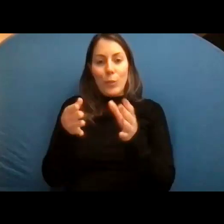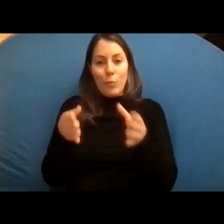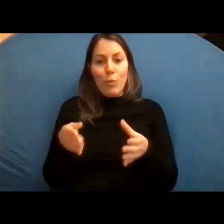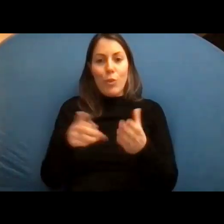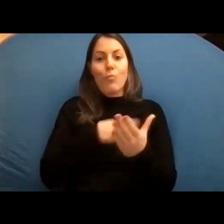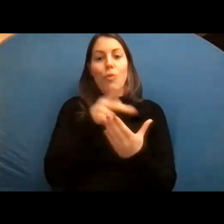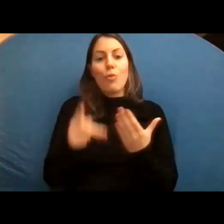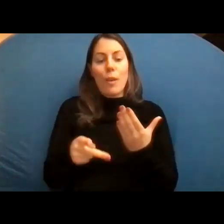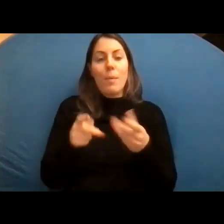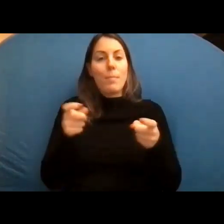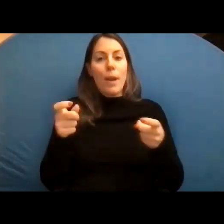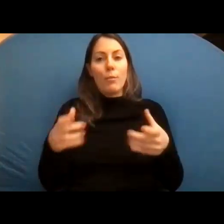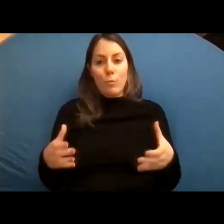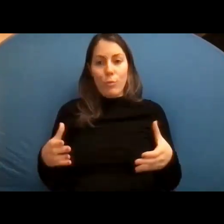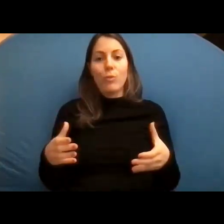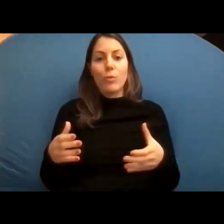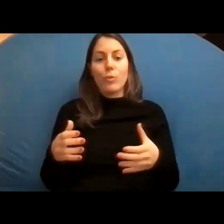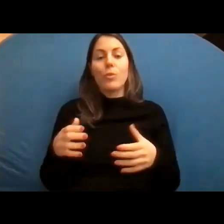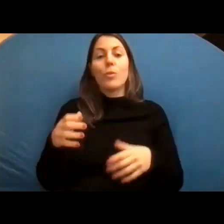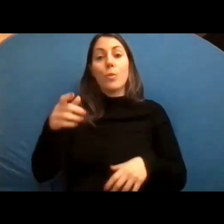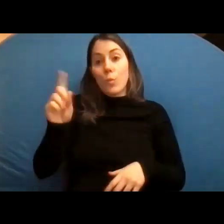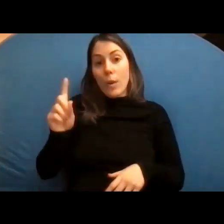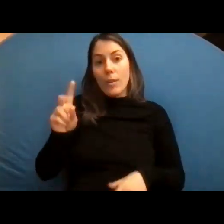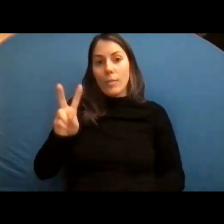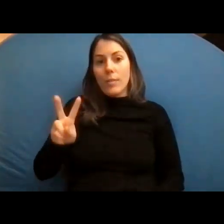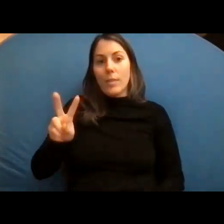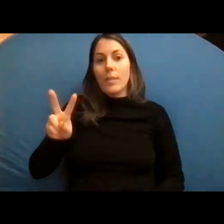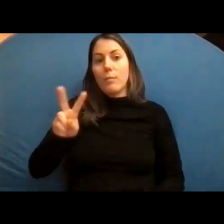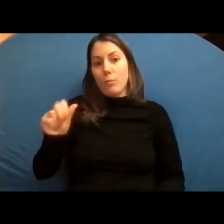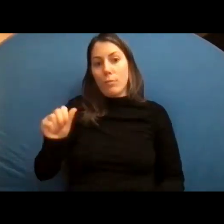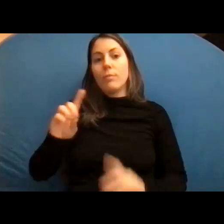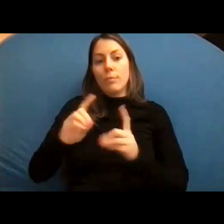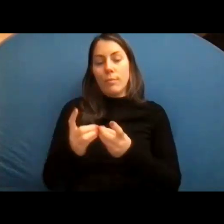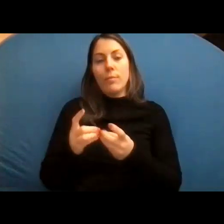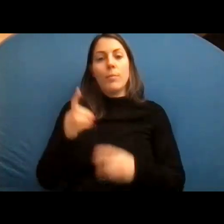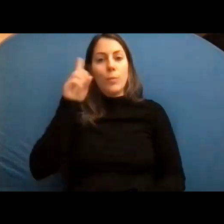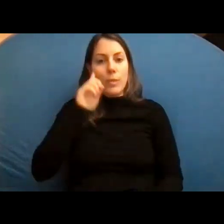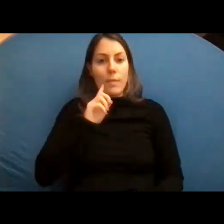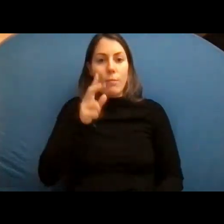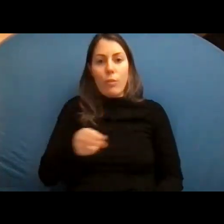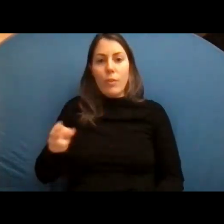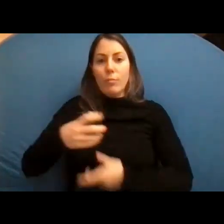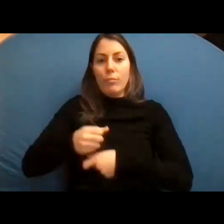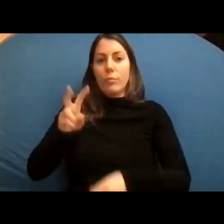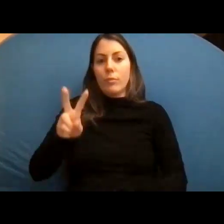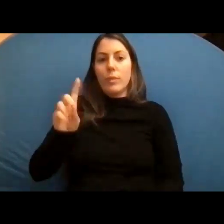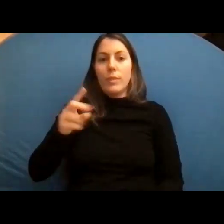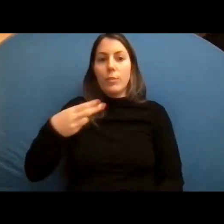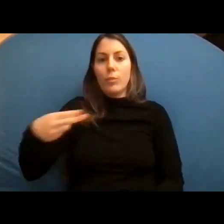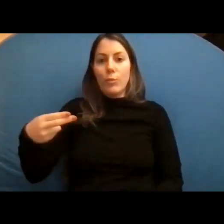wonderful bio here. Karen is the Interpreter Programs